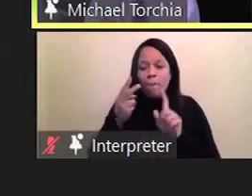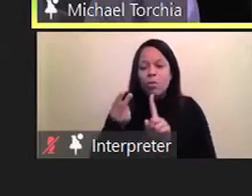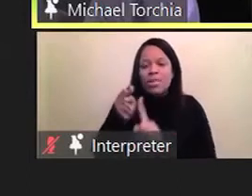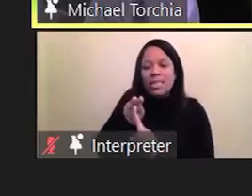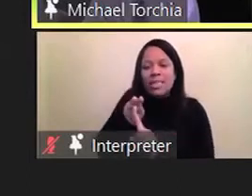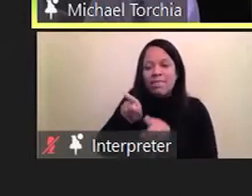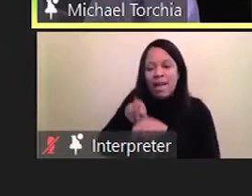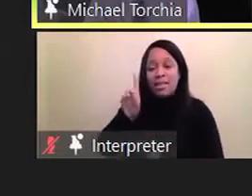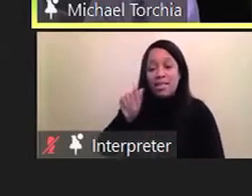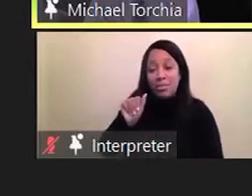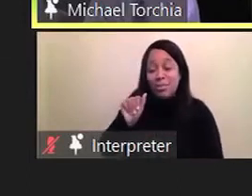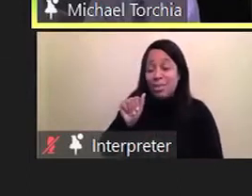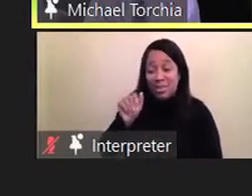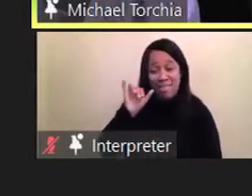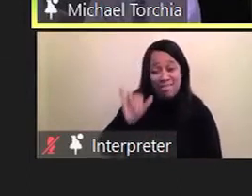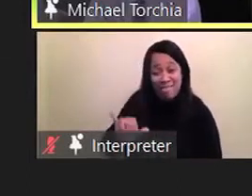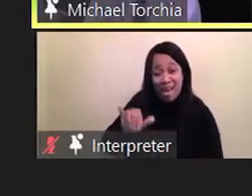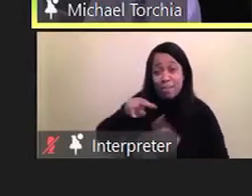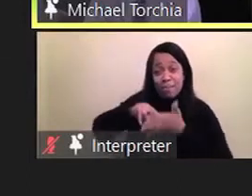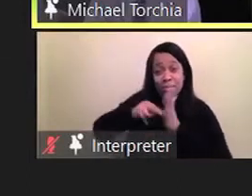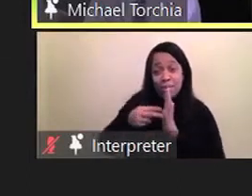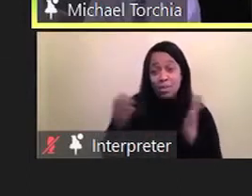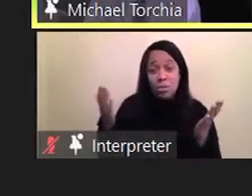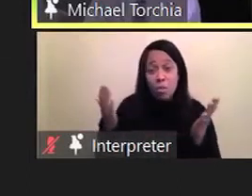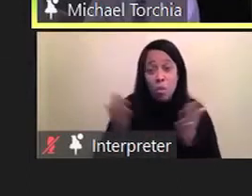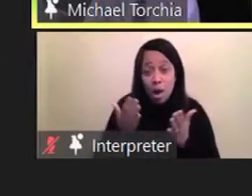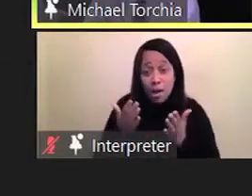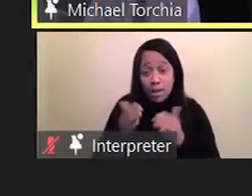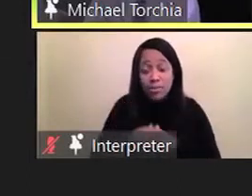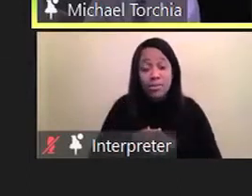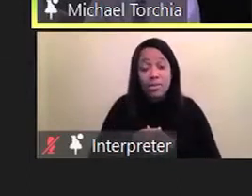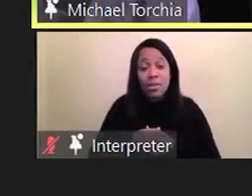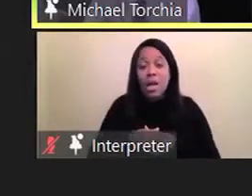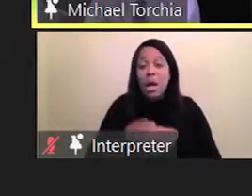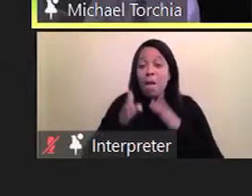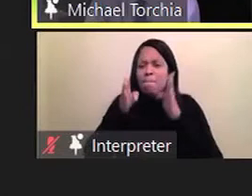That means that someone who does not actually have a disability